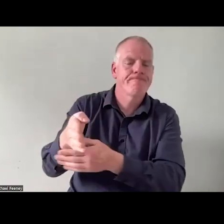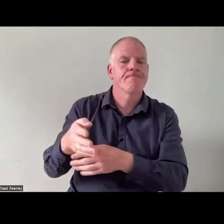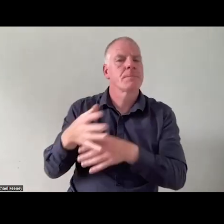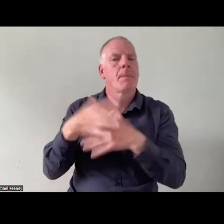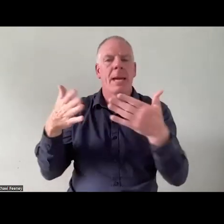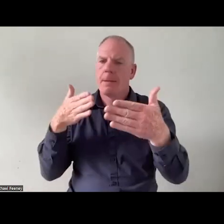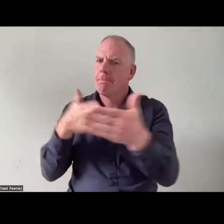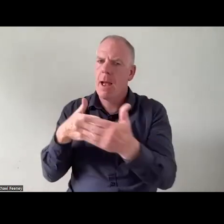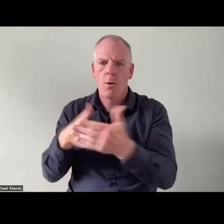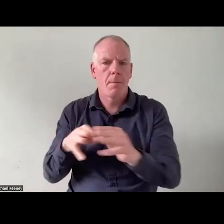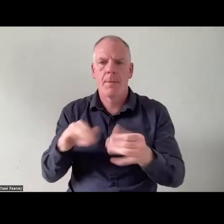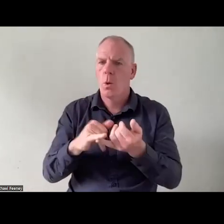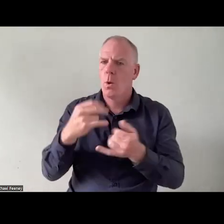for people who are blind or visually impaired,